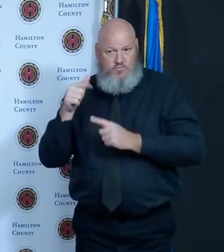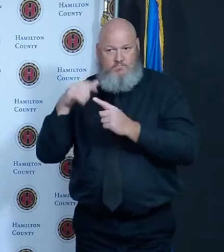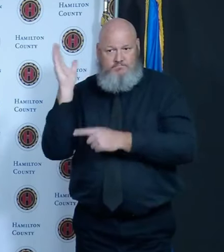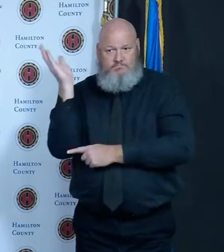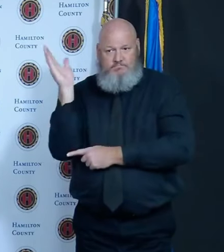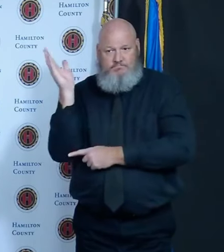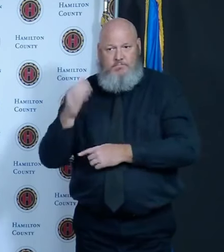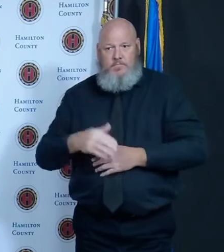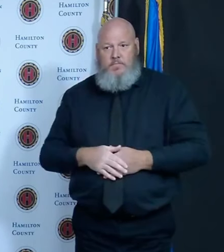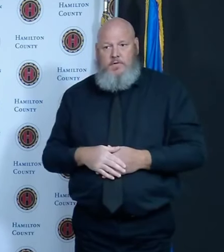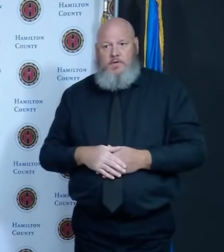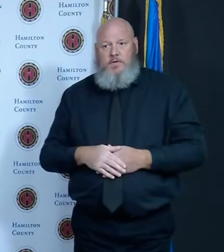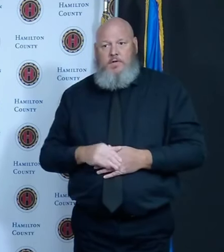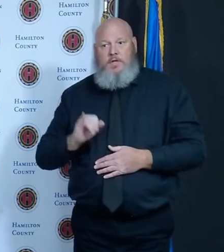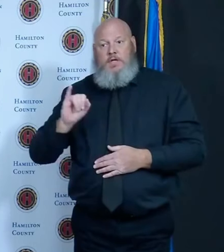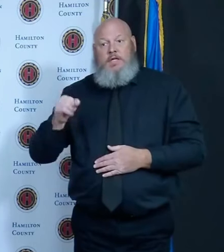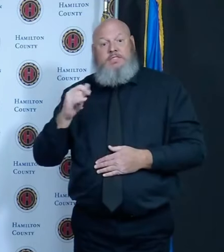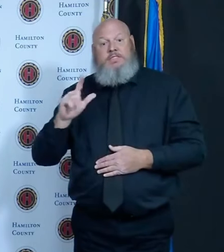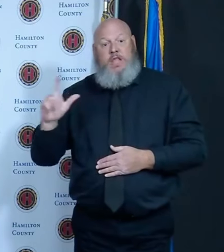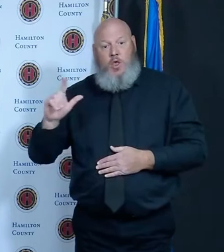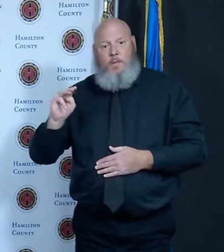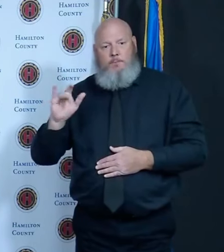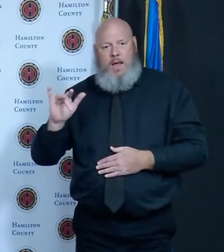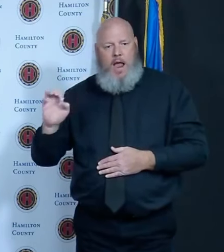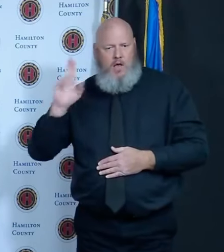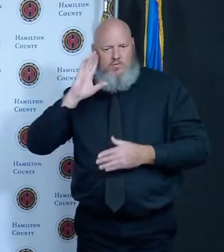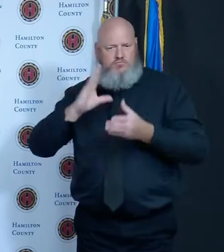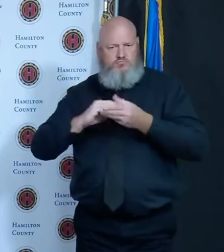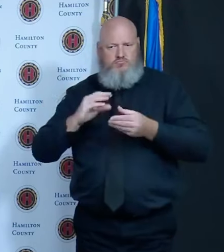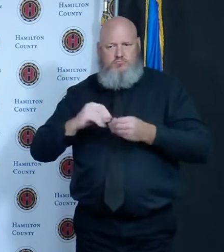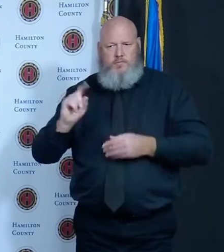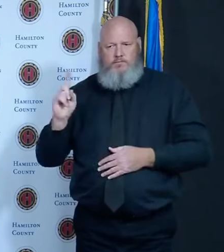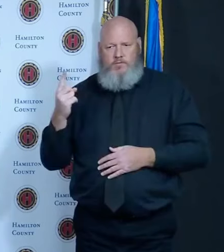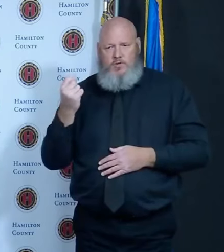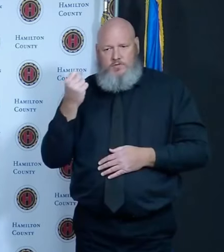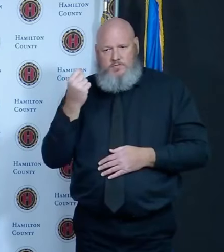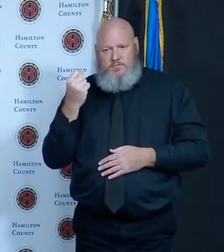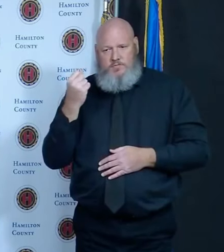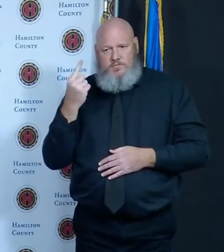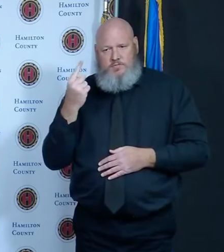these individuals are joining us virtually we thank them for being here